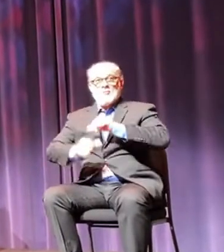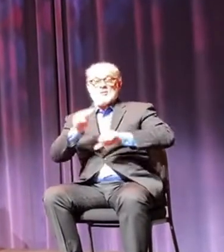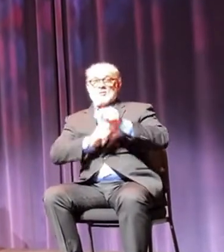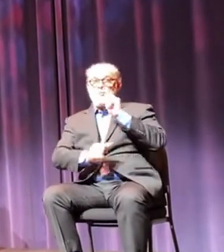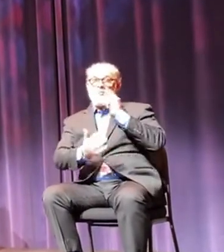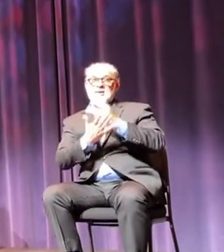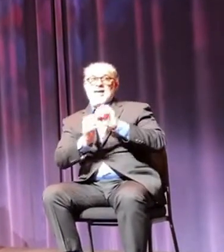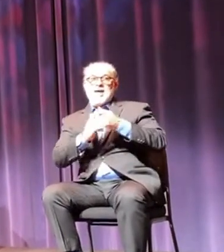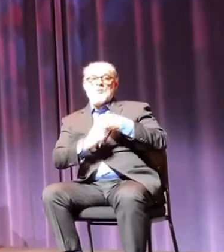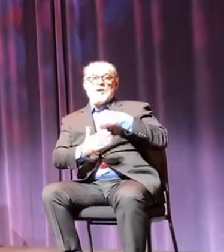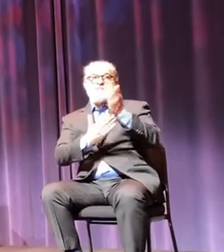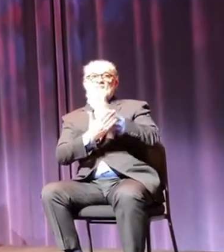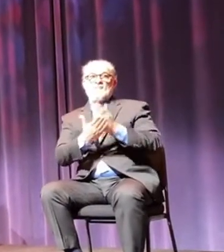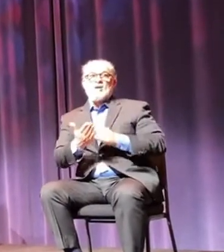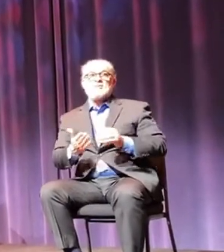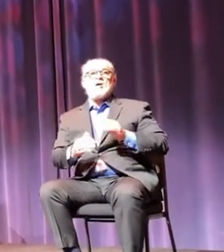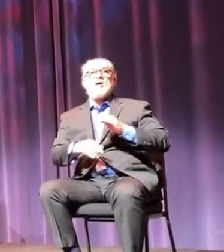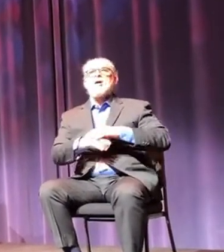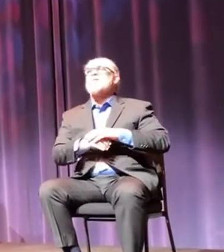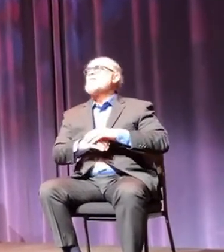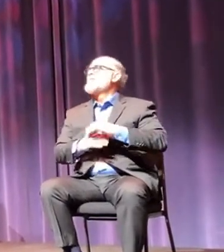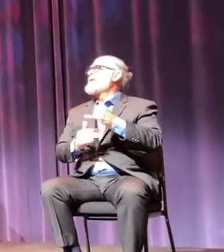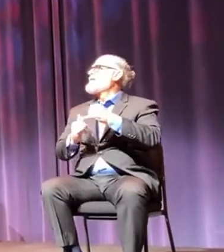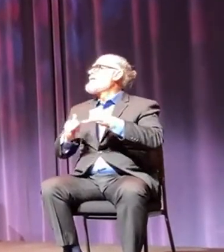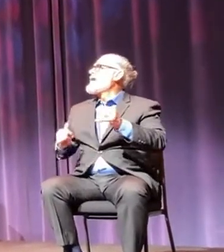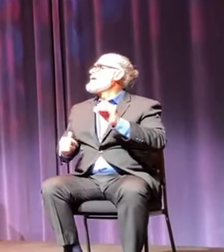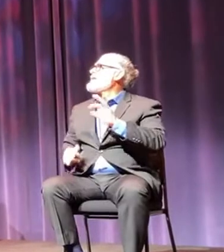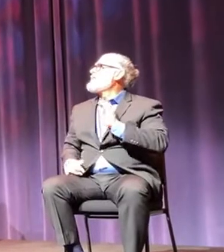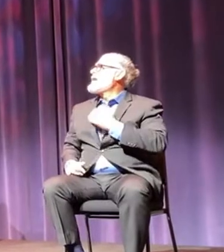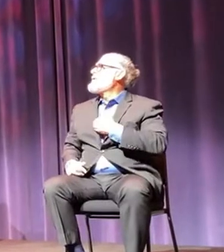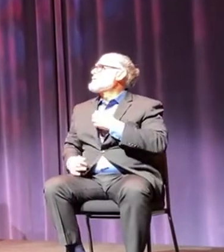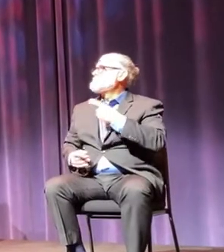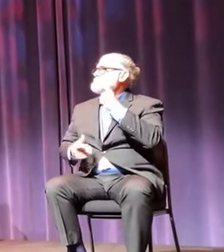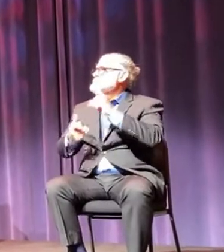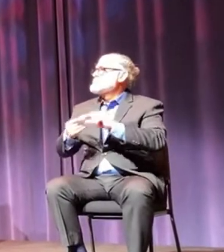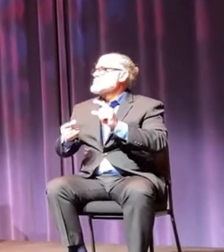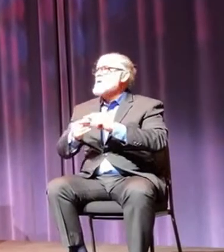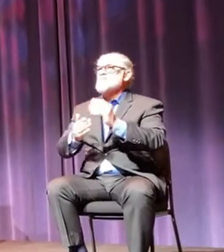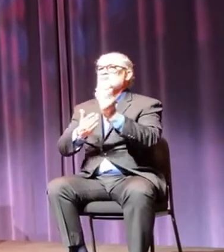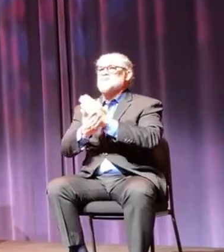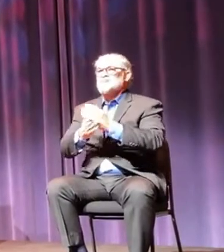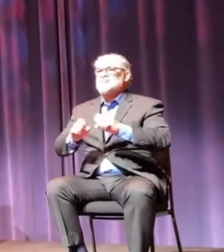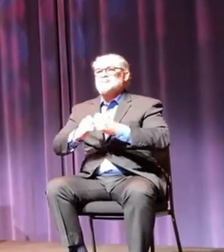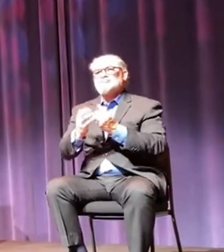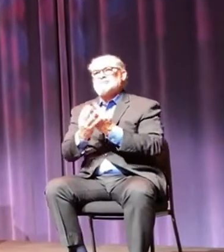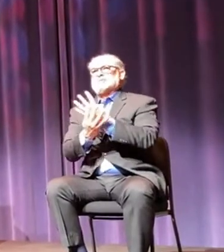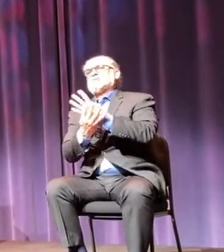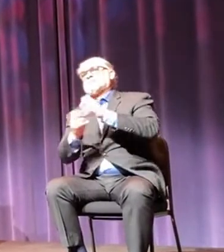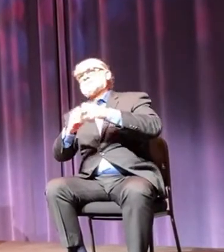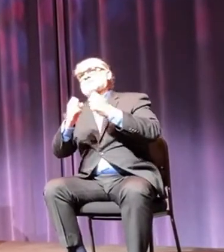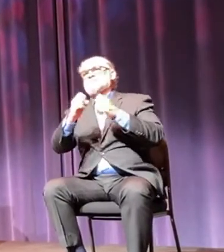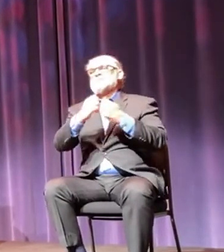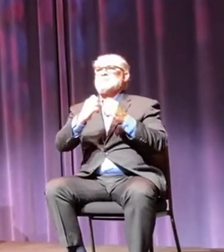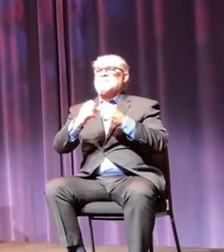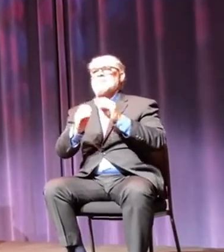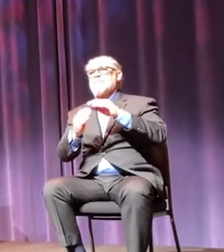how we fracture along the lines of our telling. Splintering like caesuras, begging to be named.